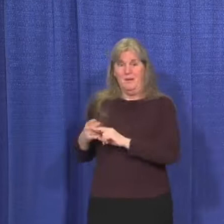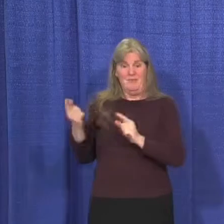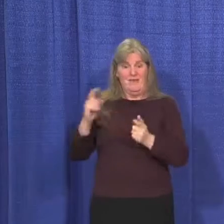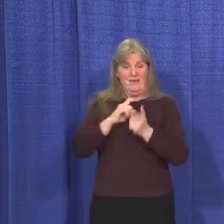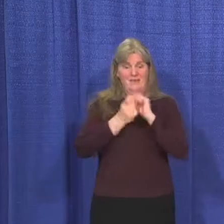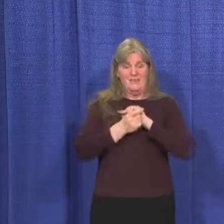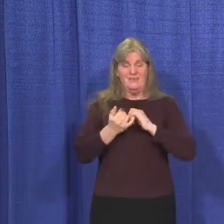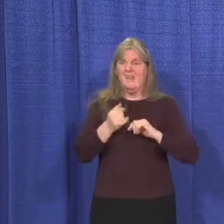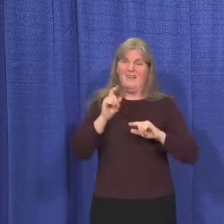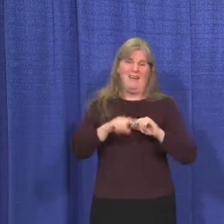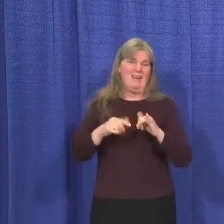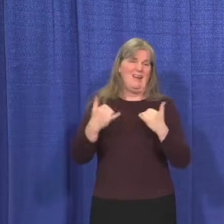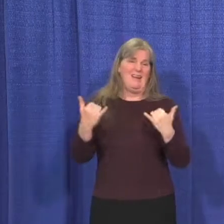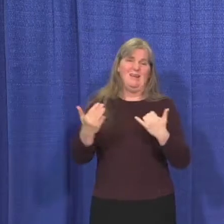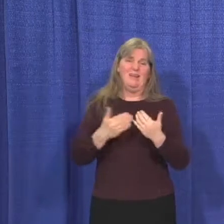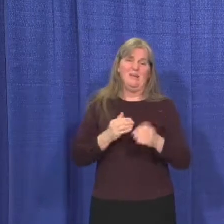talking about.